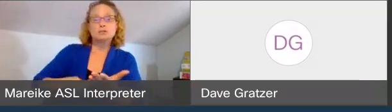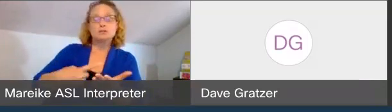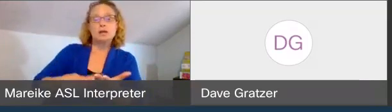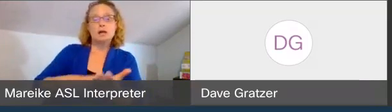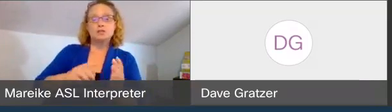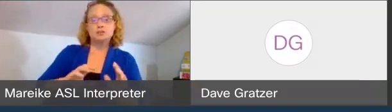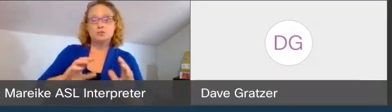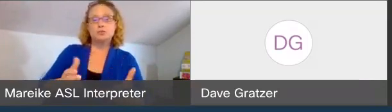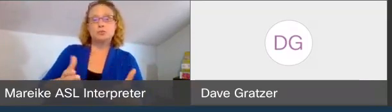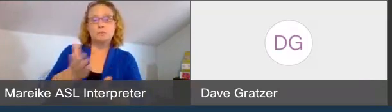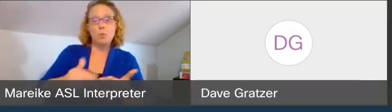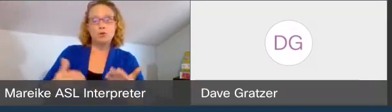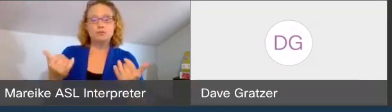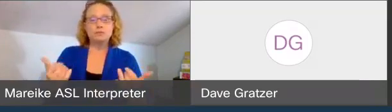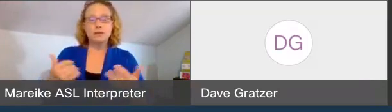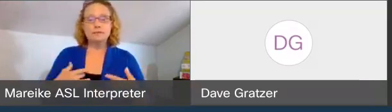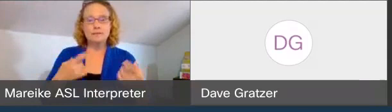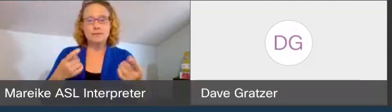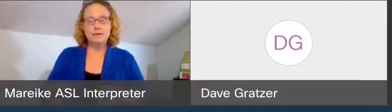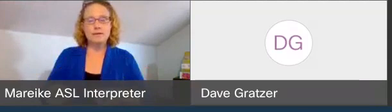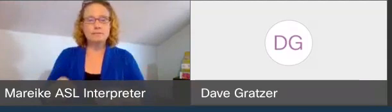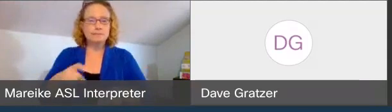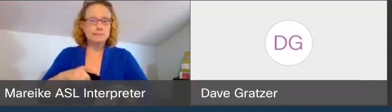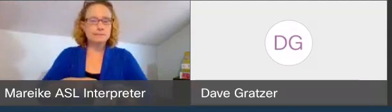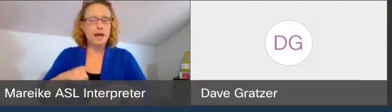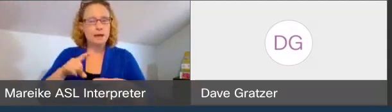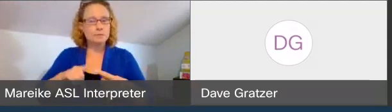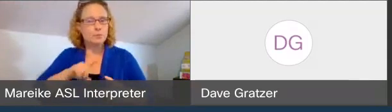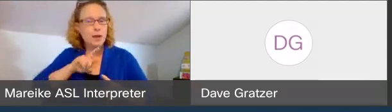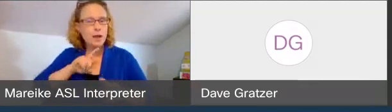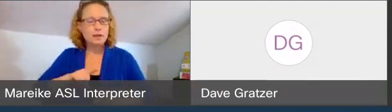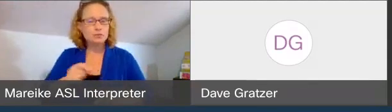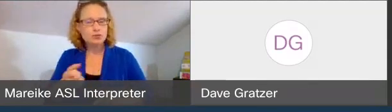of today's event and have some time to address several of the questions that came in.